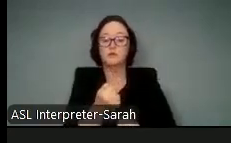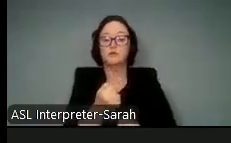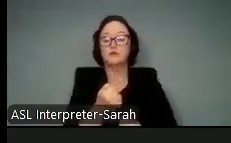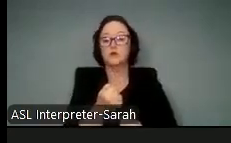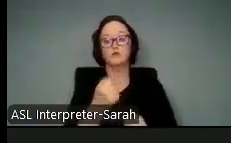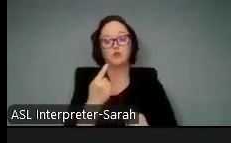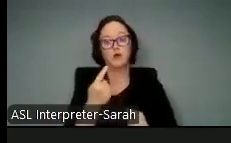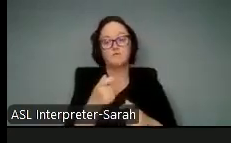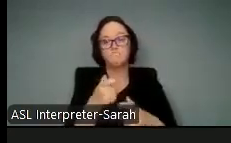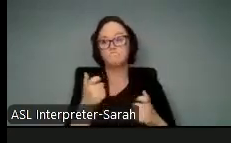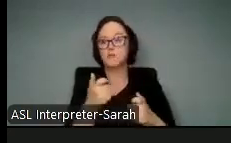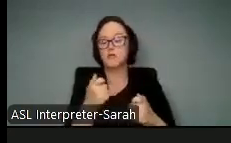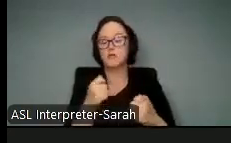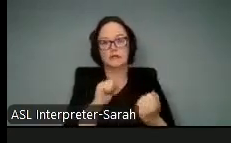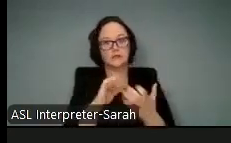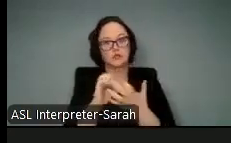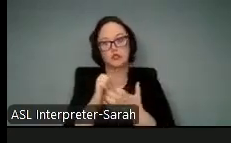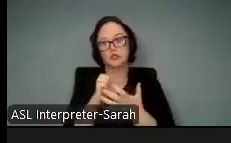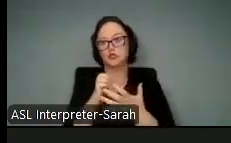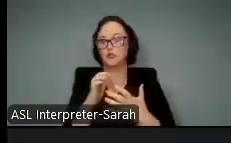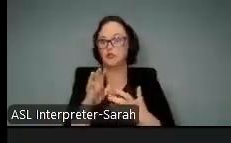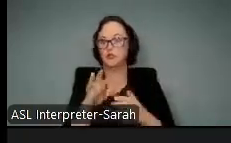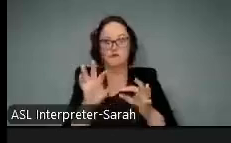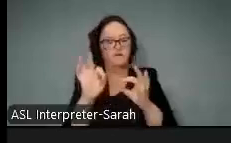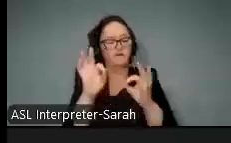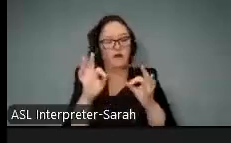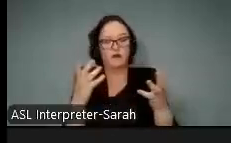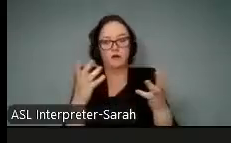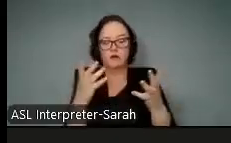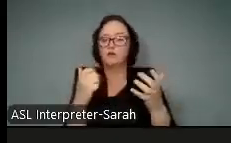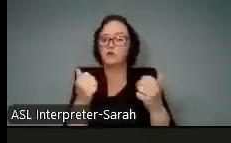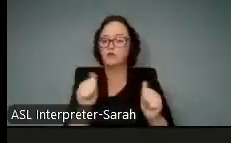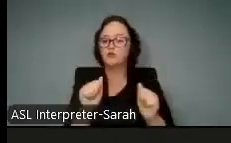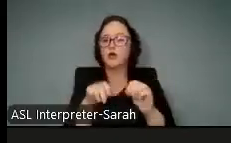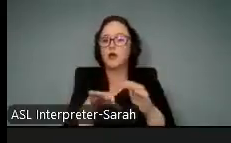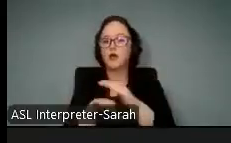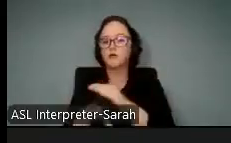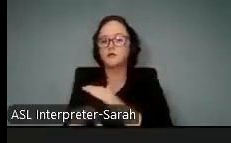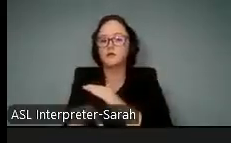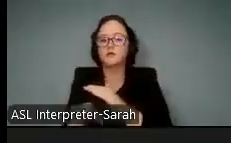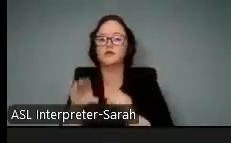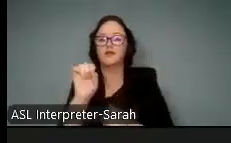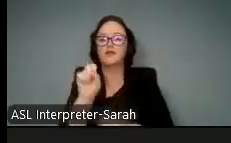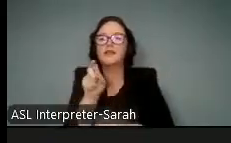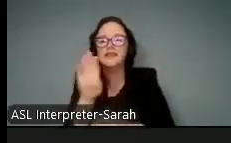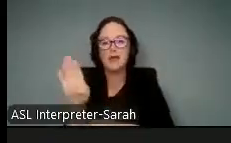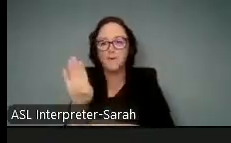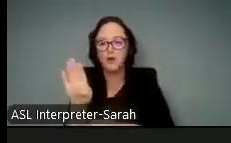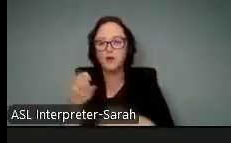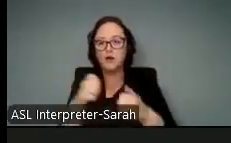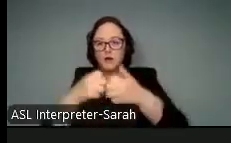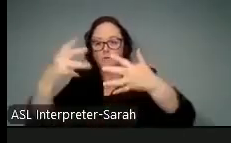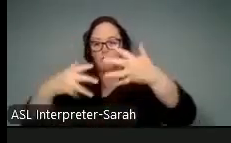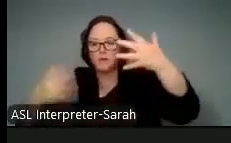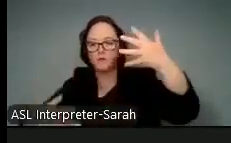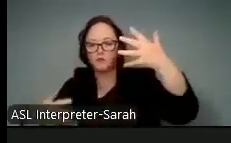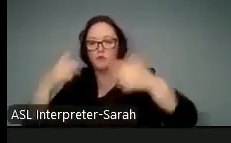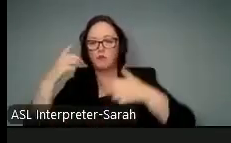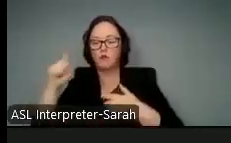most common issues to come across, is trying to access the submenus for the global navigation, and you can expand it via a mouse pointer,